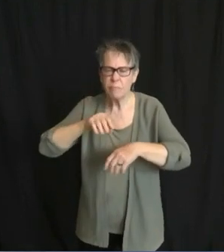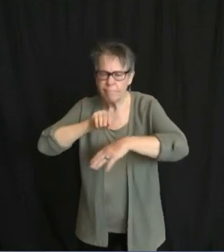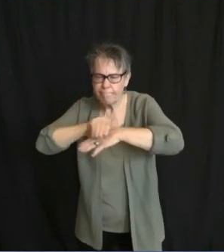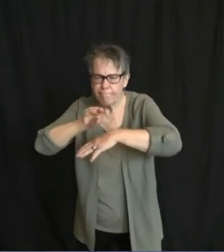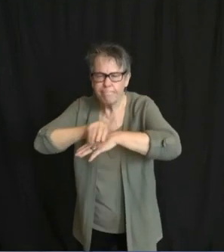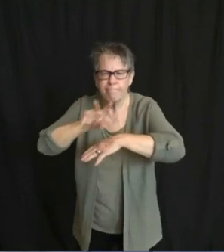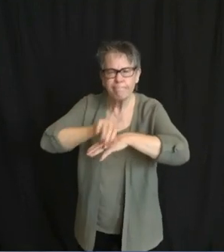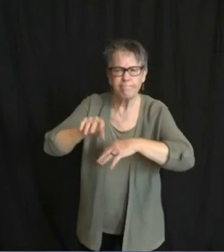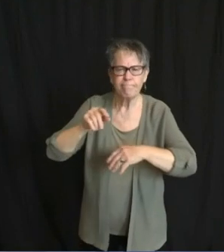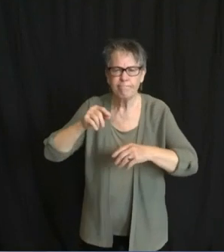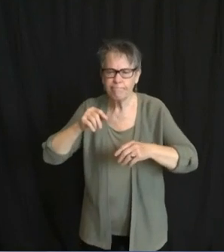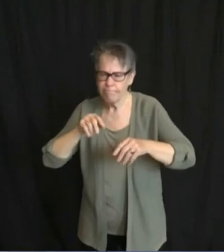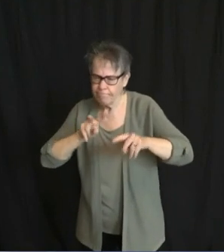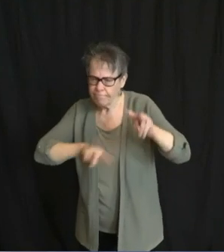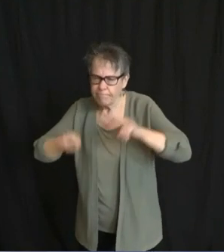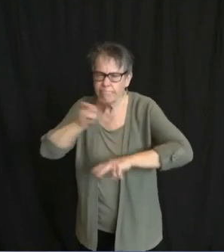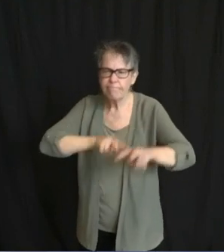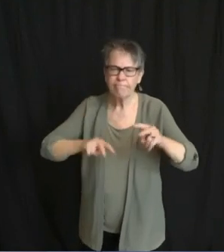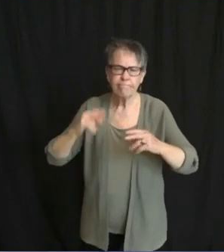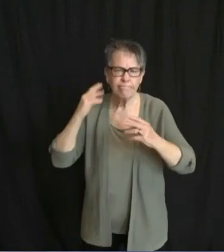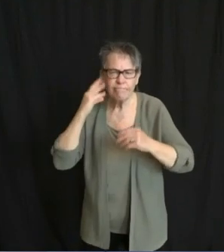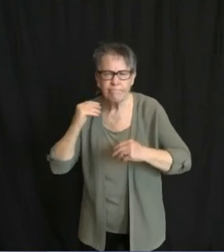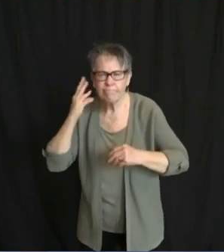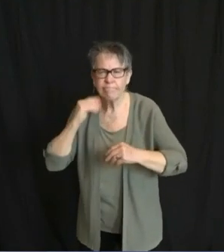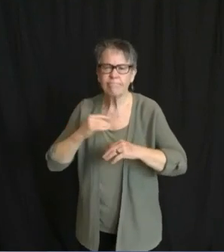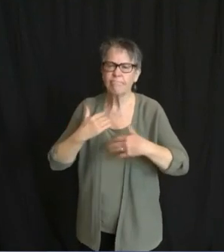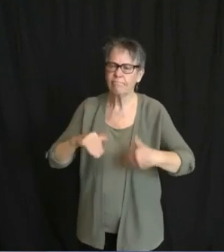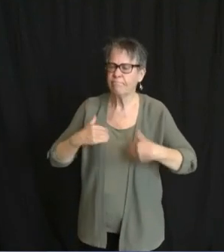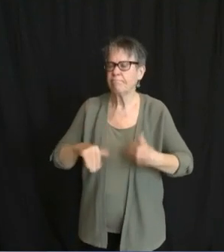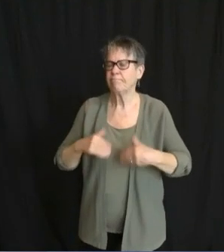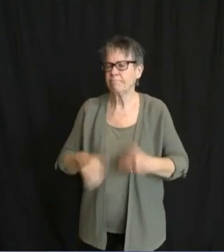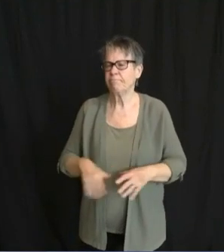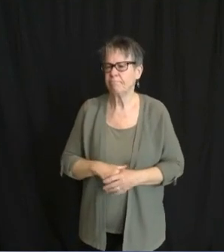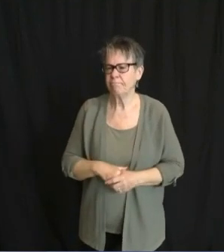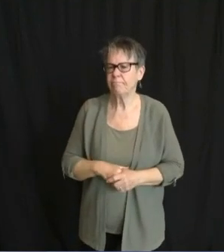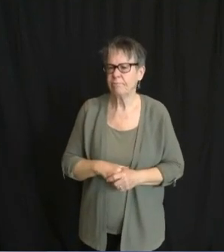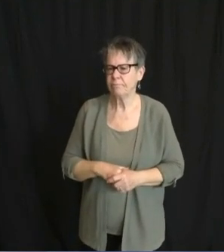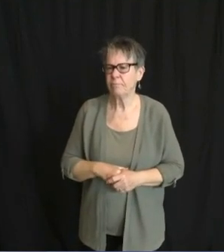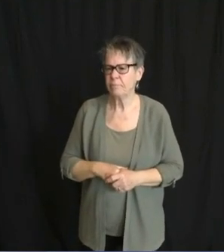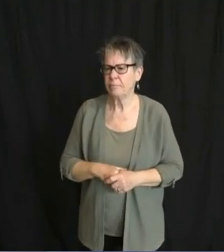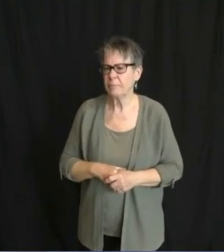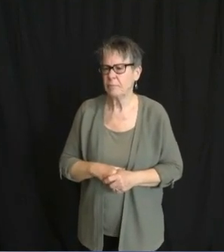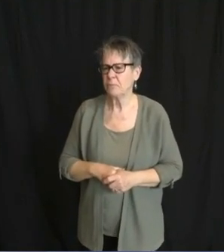EXTRA NERI JOB. WE WILL NEED THEM TO HELP US. THERE IS A BIG ECONOMIC ELEMENT